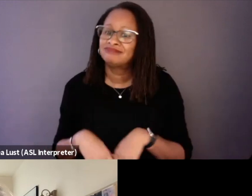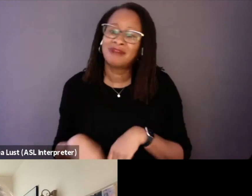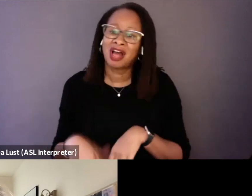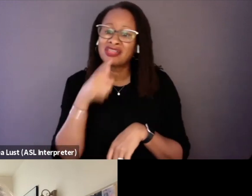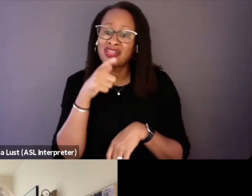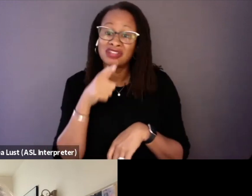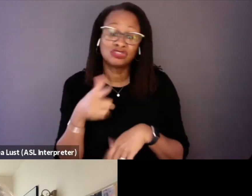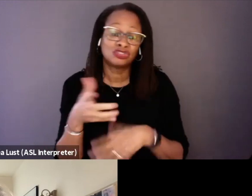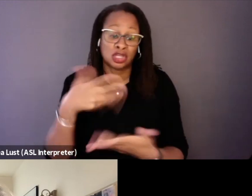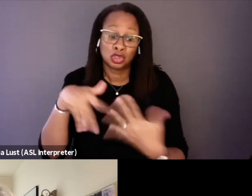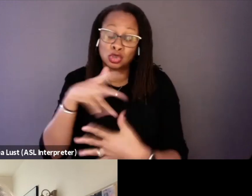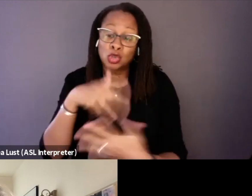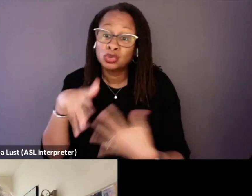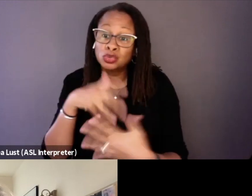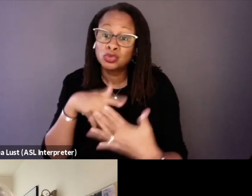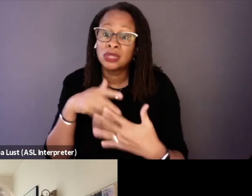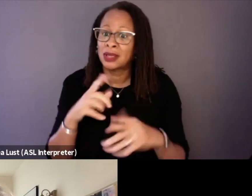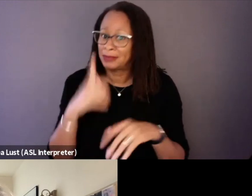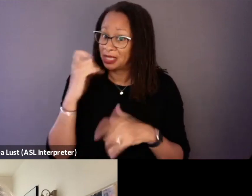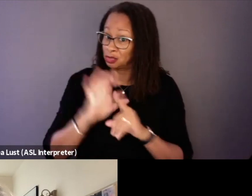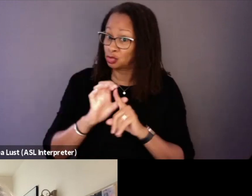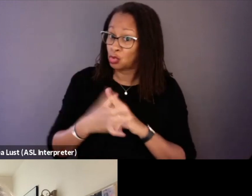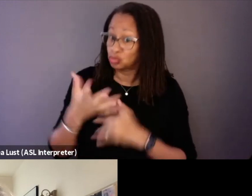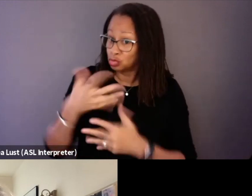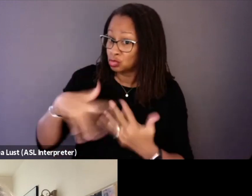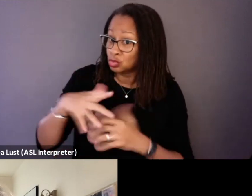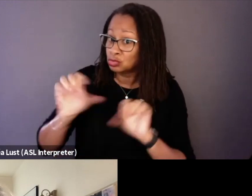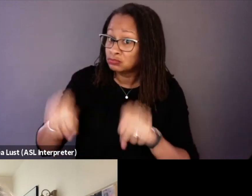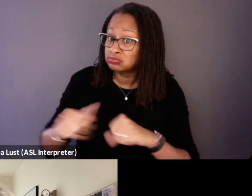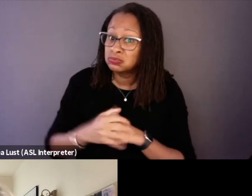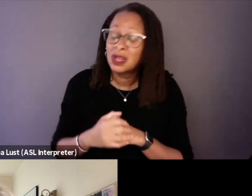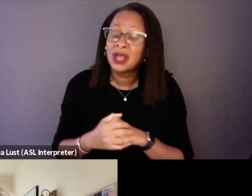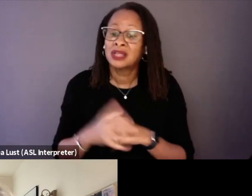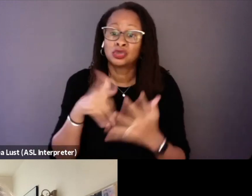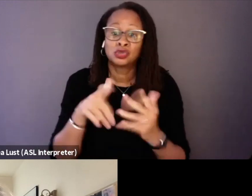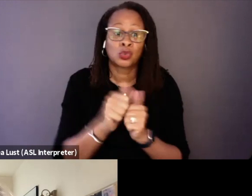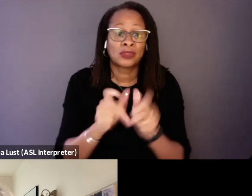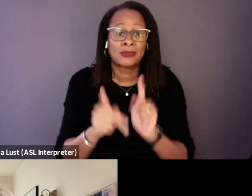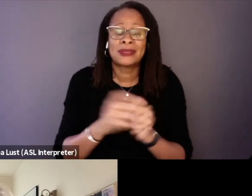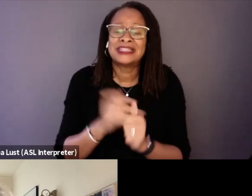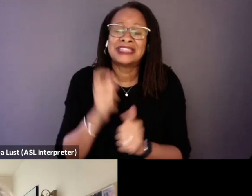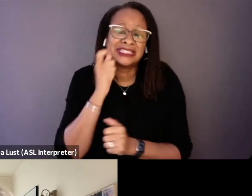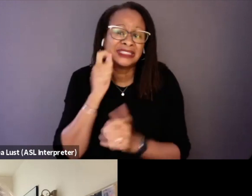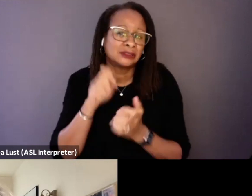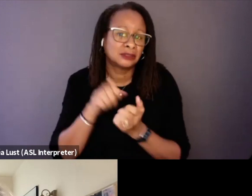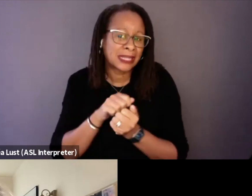because it's a socializing and you socialize with people, you chew a little bit and then you go back to work.